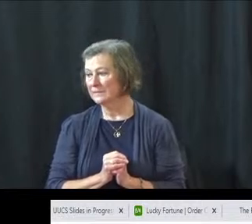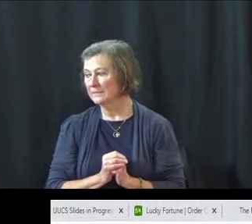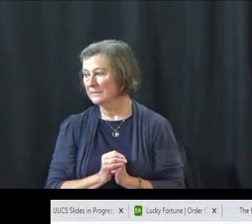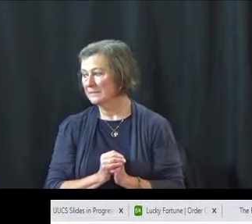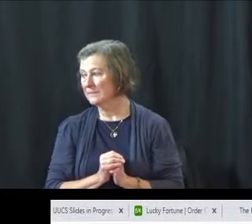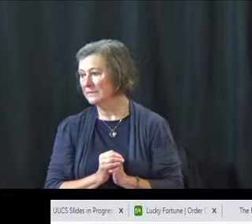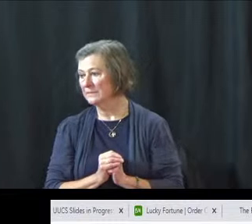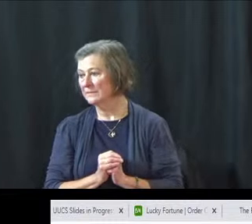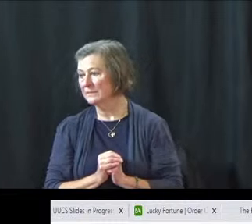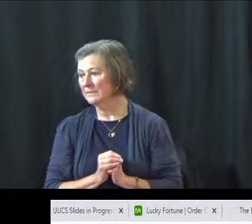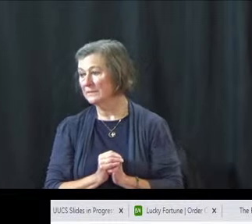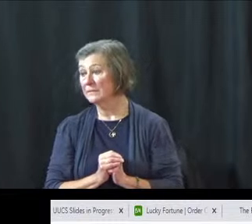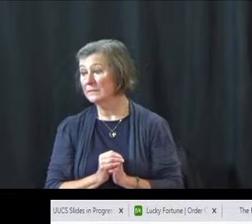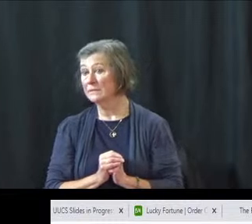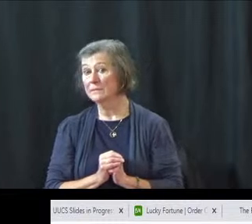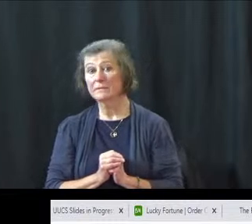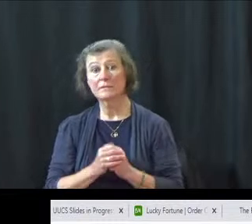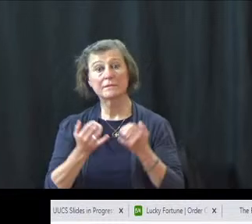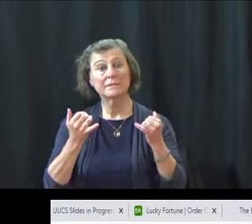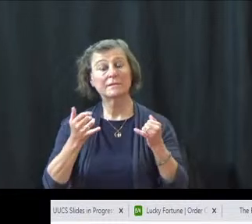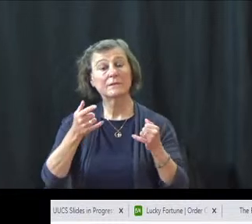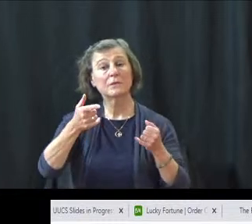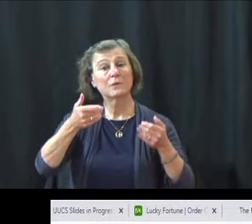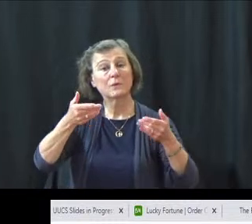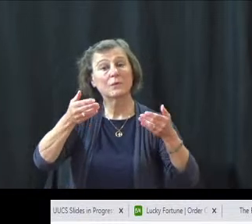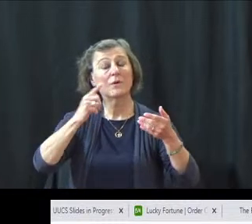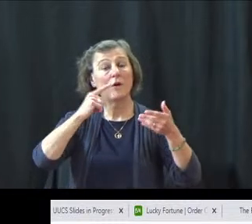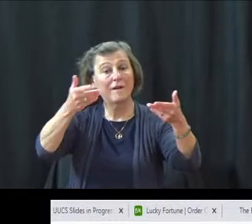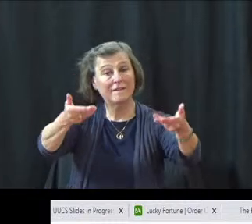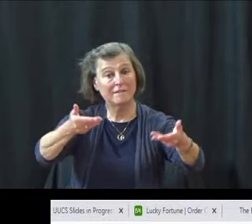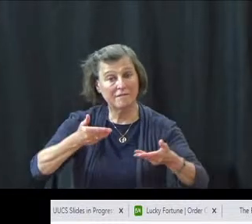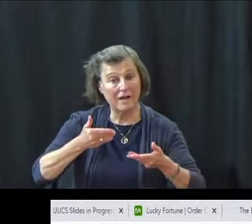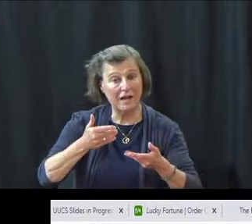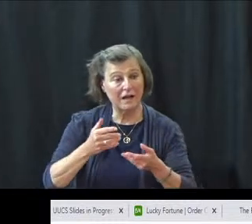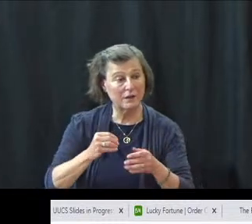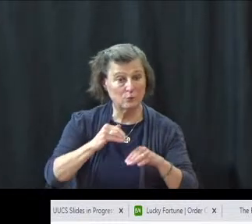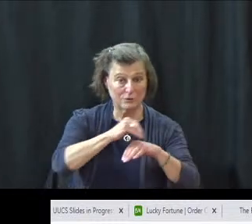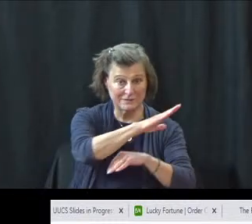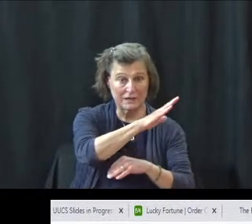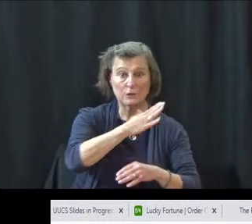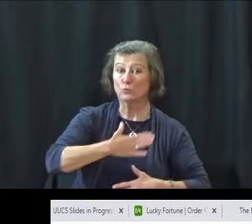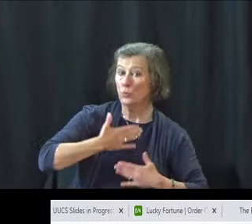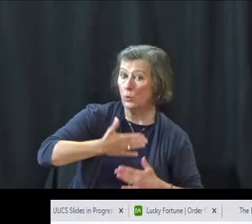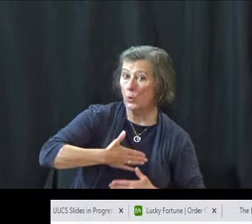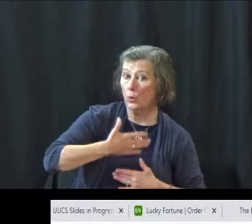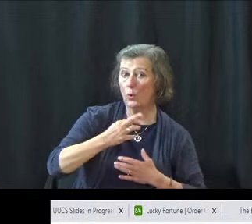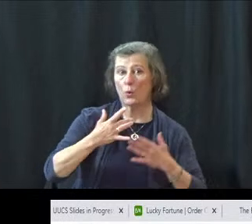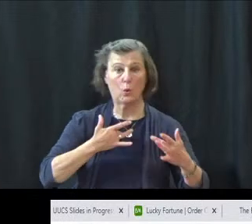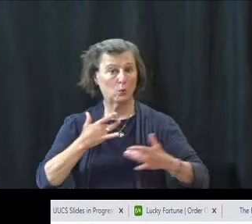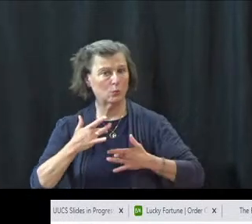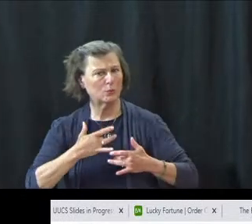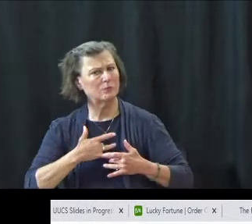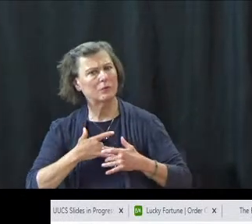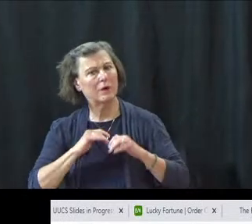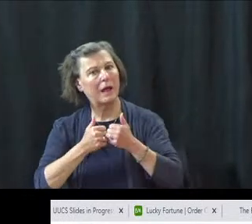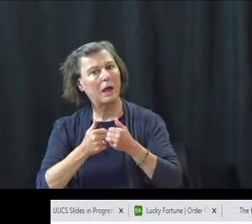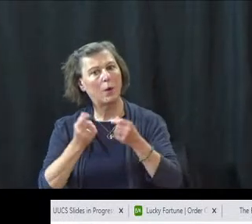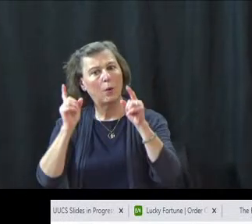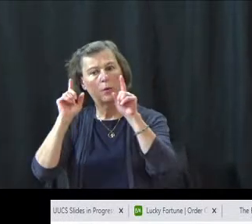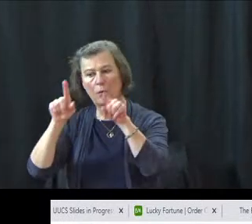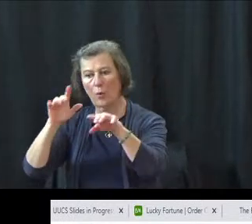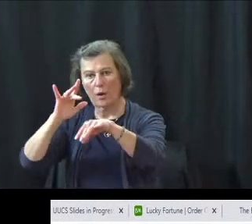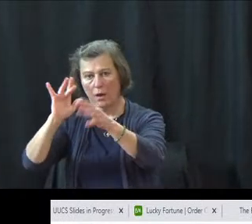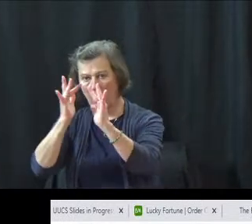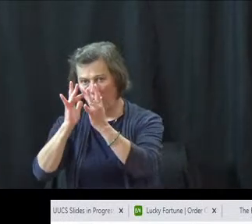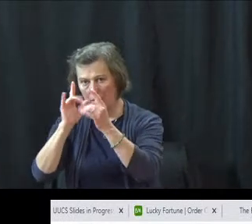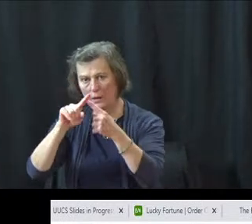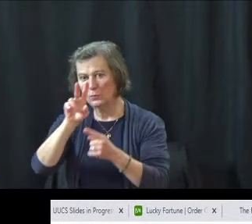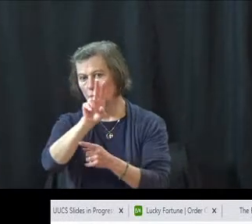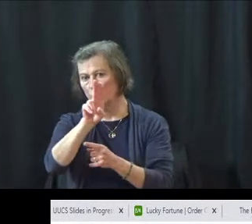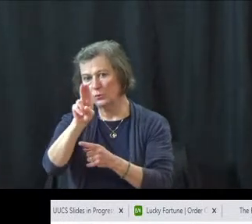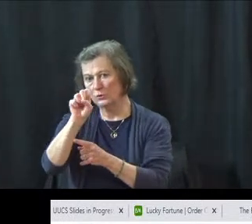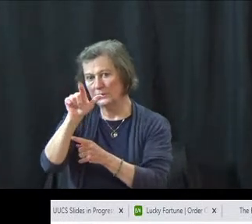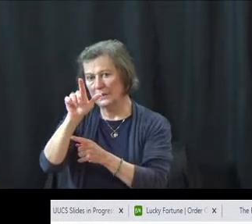You are invited to submit a joy or a concern by going online to uusalem.org